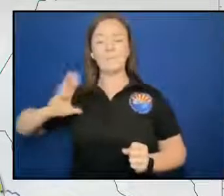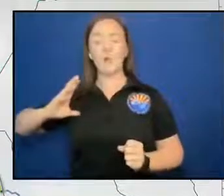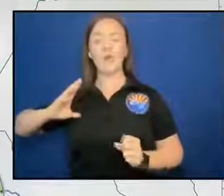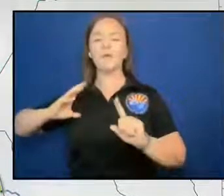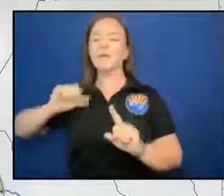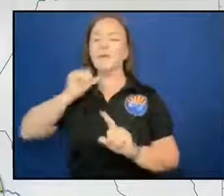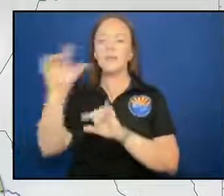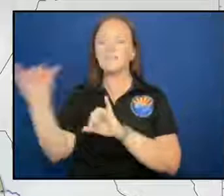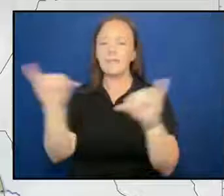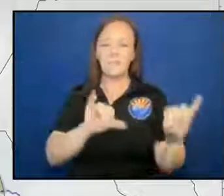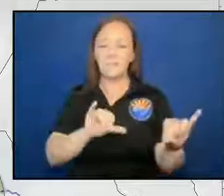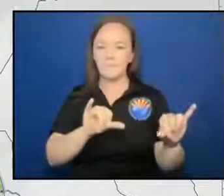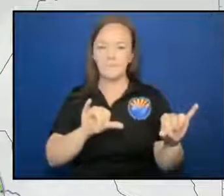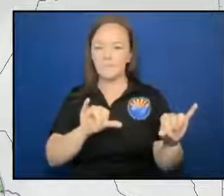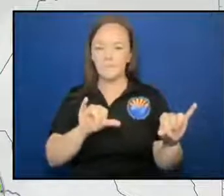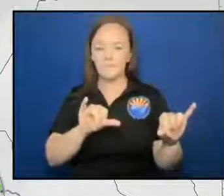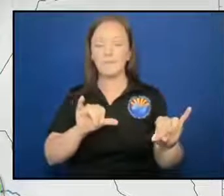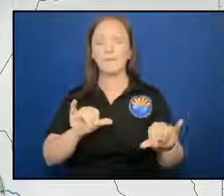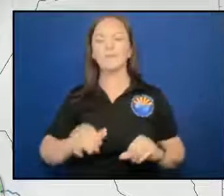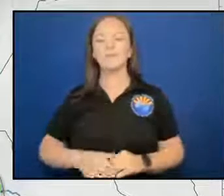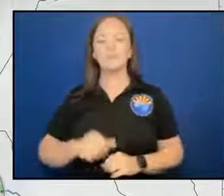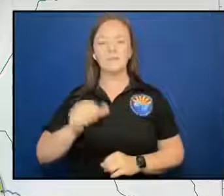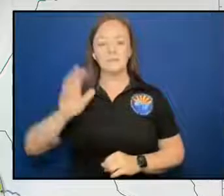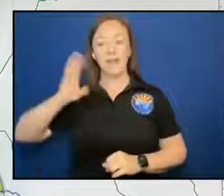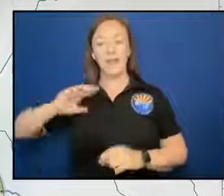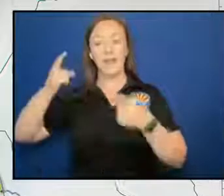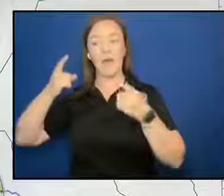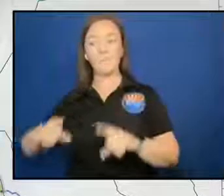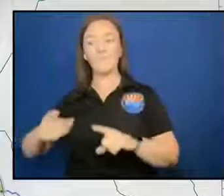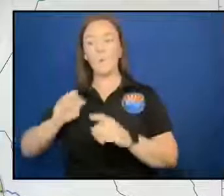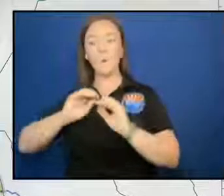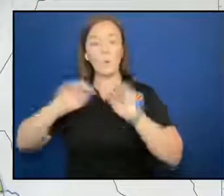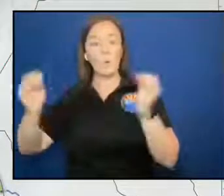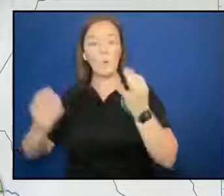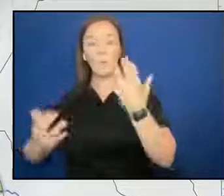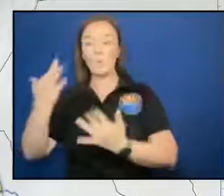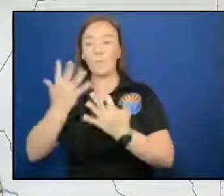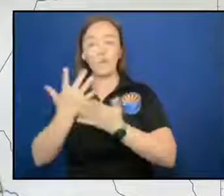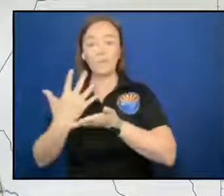PAGE AND SO YOU CAN FIND THAT INFORMATION ON OUR PAGE WHEN YOU NEED IT. AND